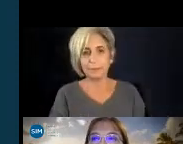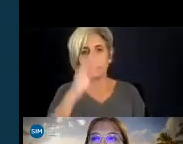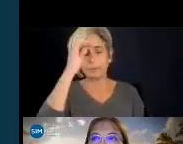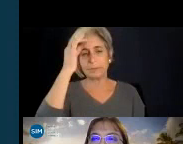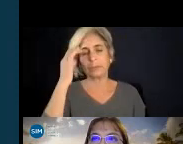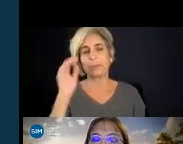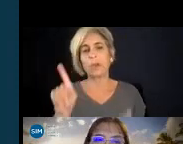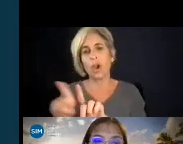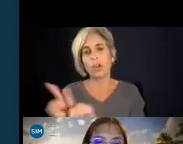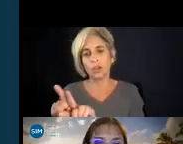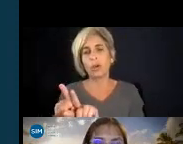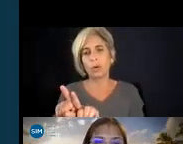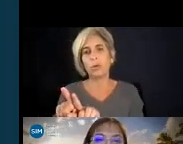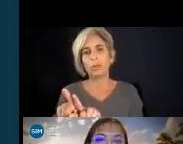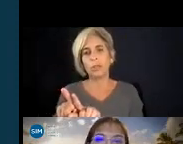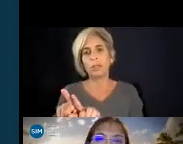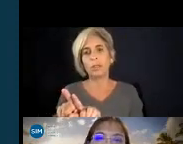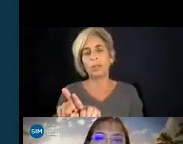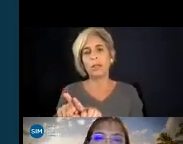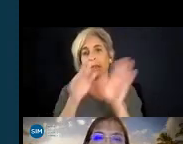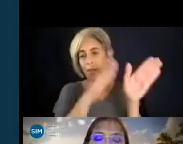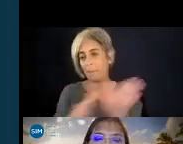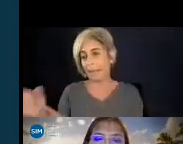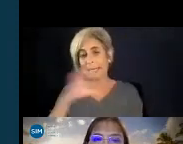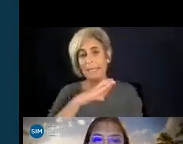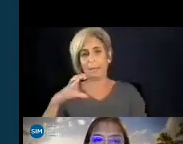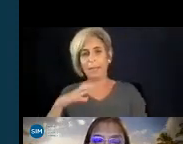We also as a planning committee, we learned very quickly